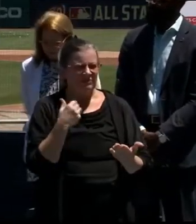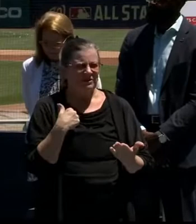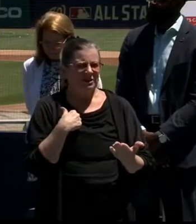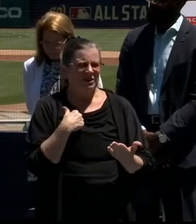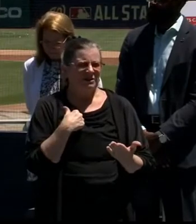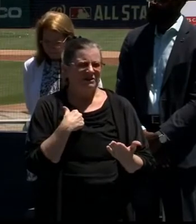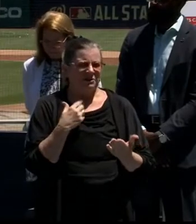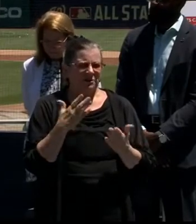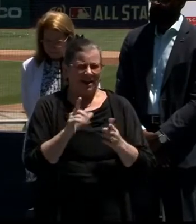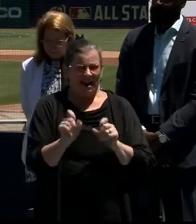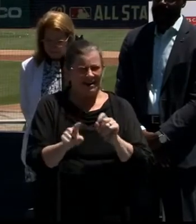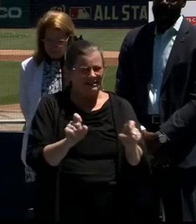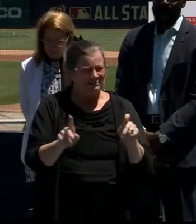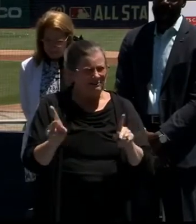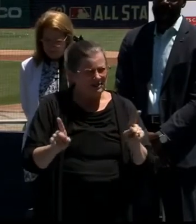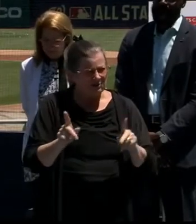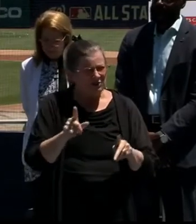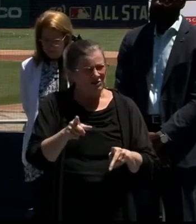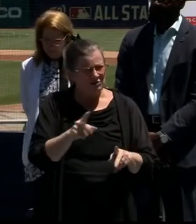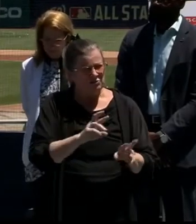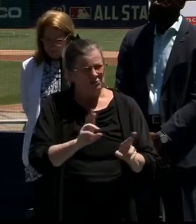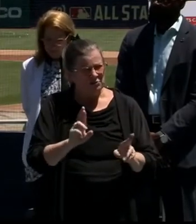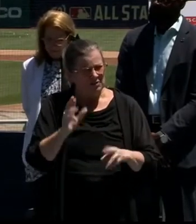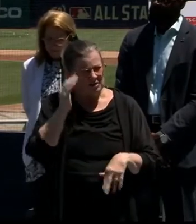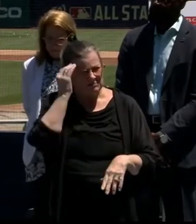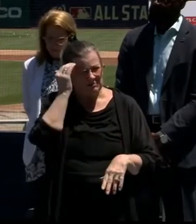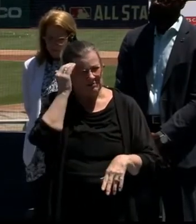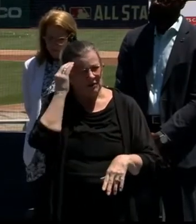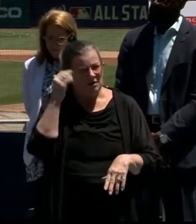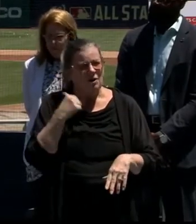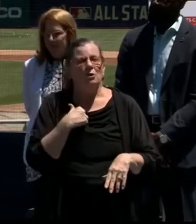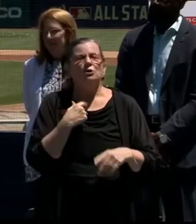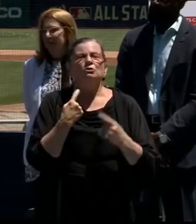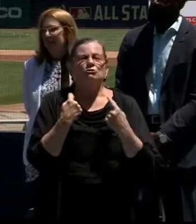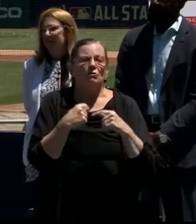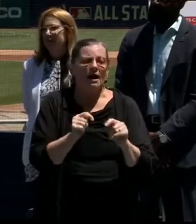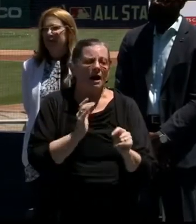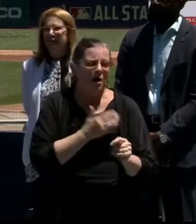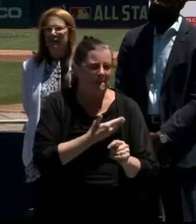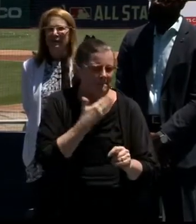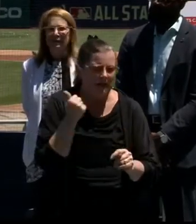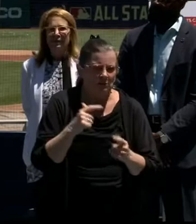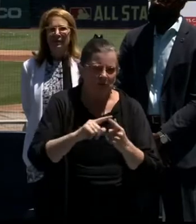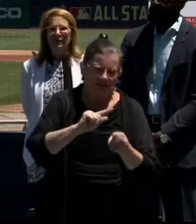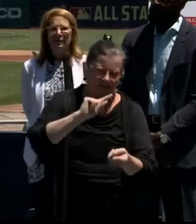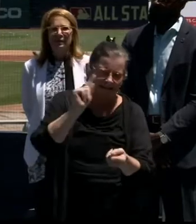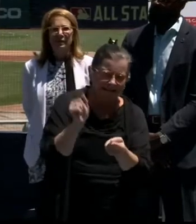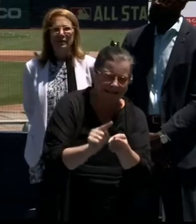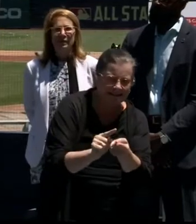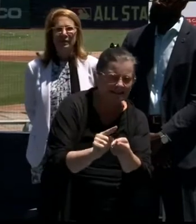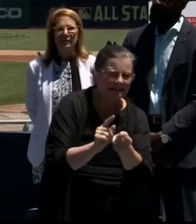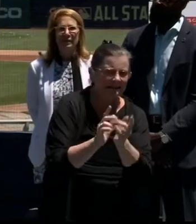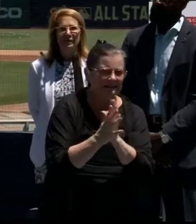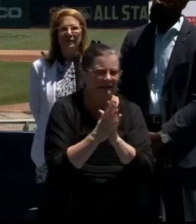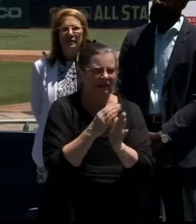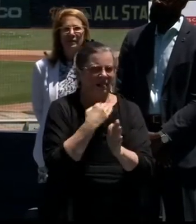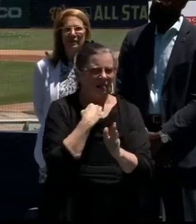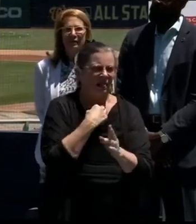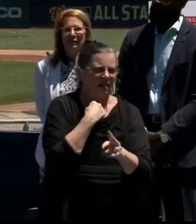WE'VE DONE OUR BEST TO MINIMIZE THOSE IMPACTS WHILE ALLOWING ALL OF THE CONSTRUCTION WORK YOU NOTED TO CONTINUE TO THE GREATEST EXTENT POSSIBLE.